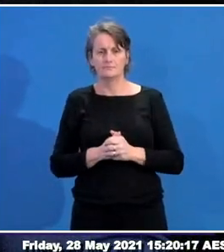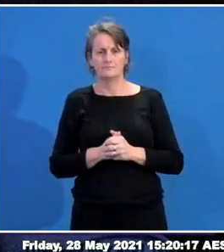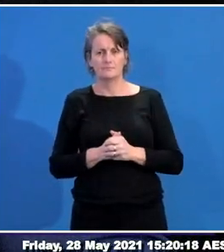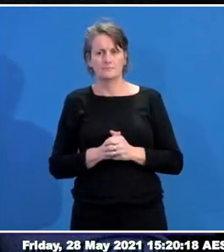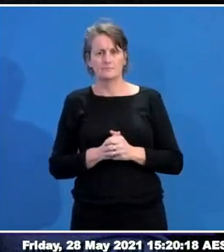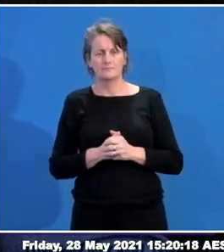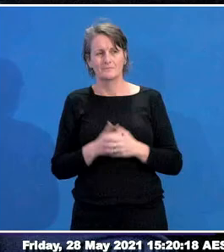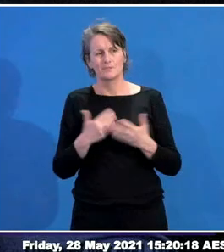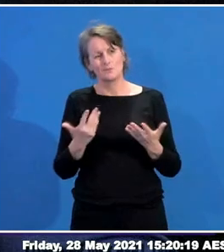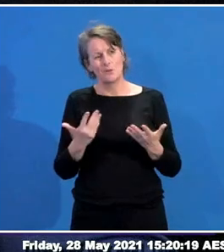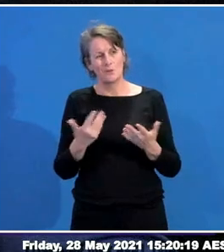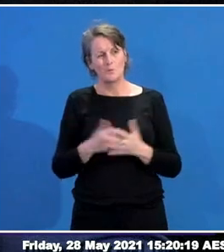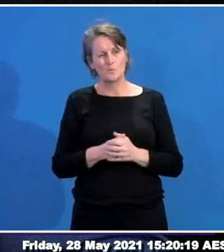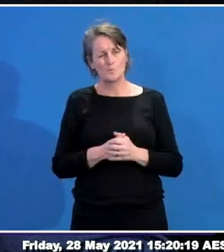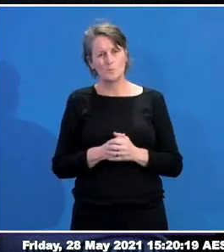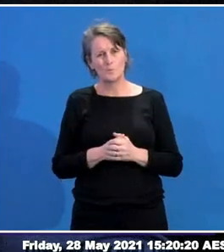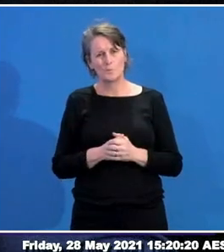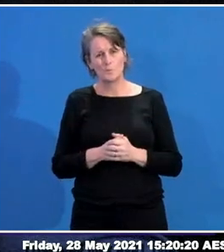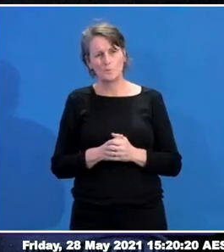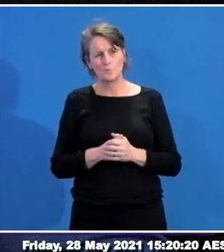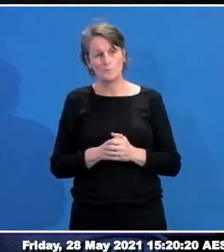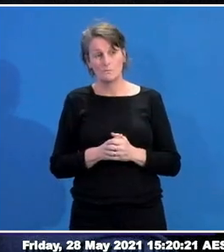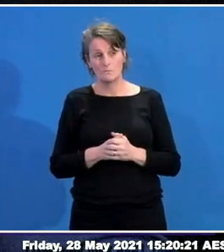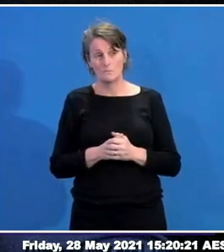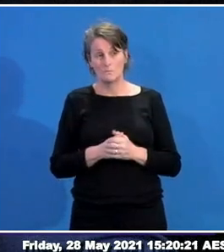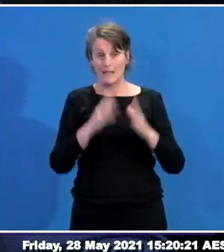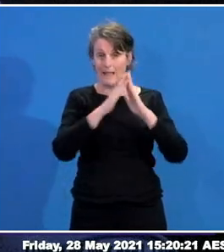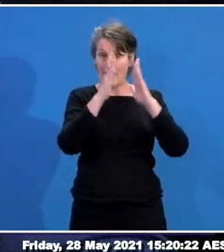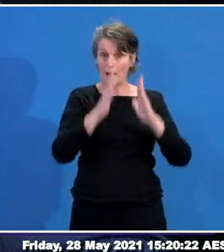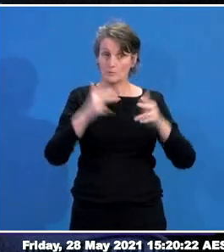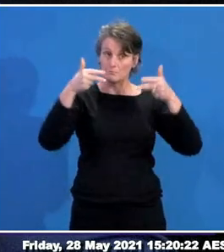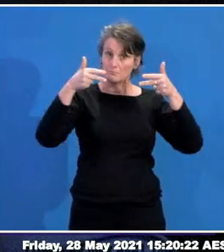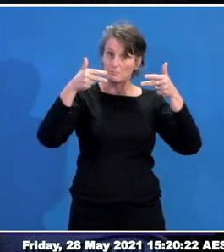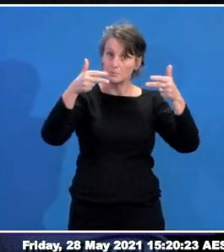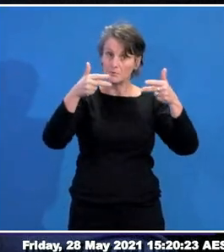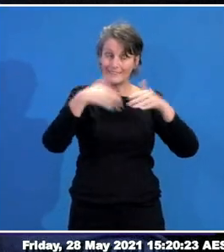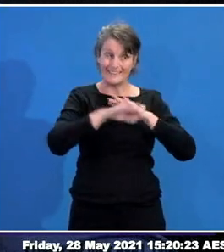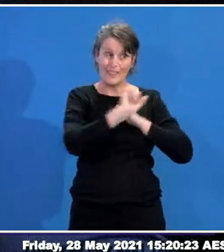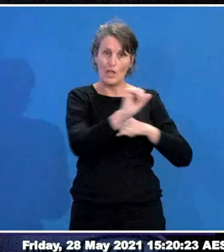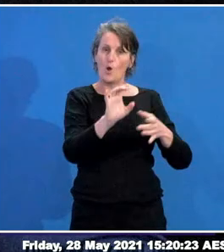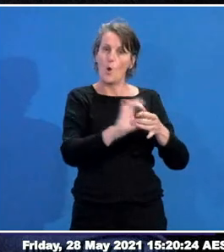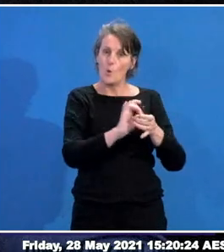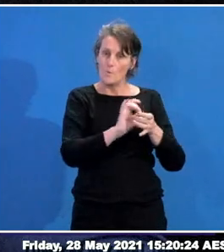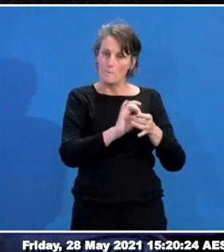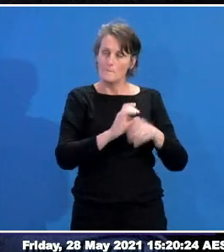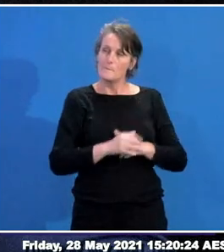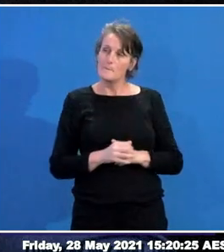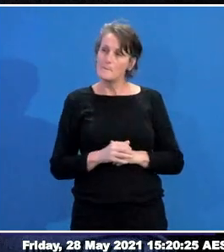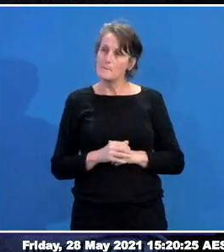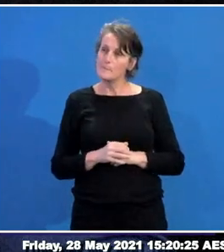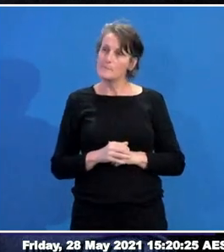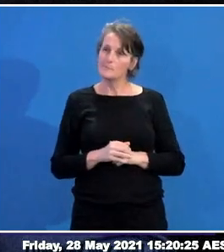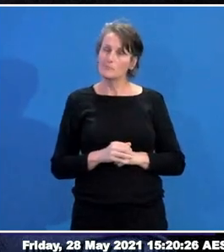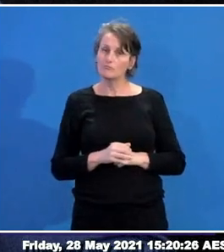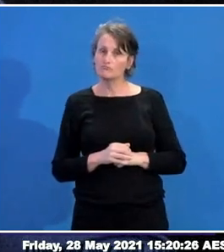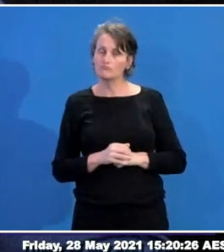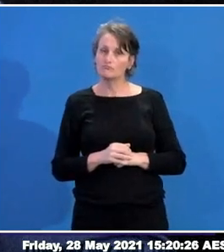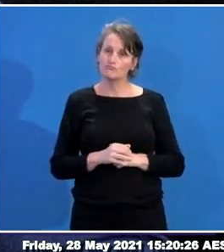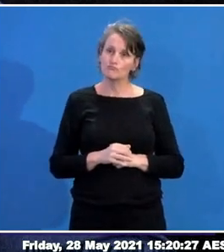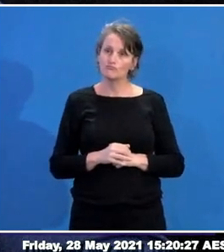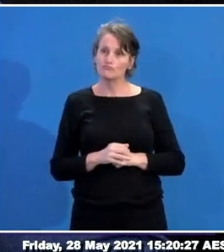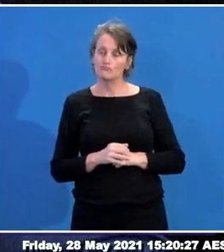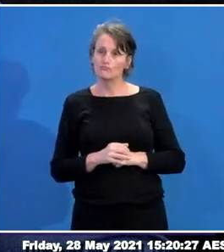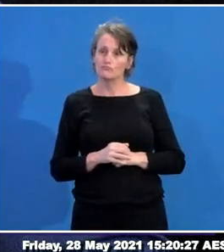So I think the question of the use of CCTV in people's homes is really a question